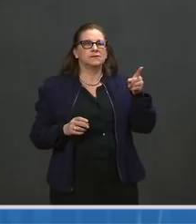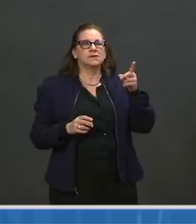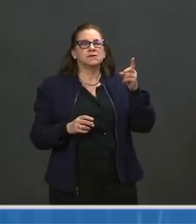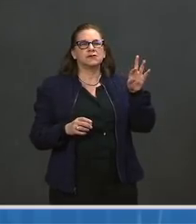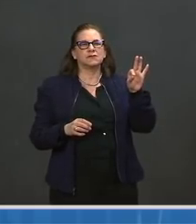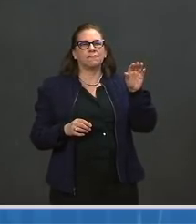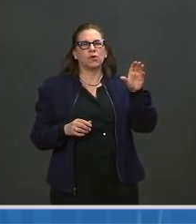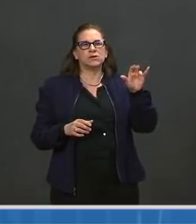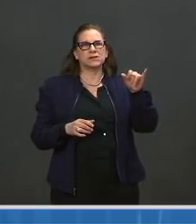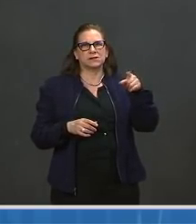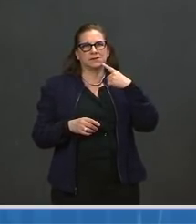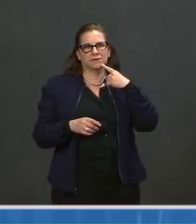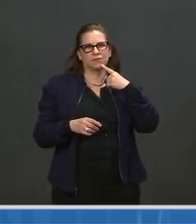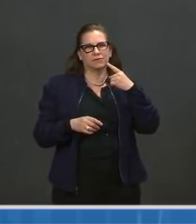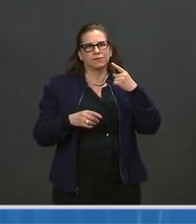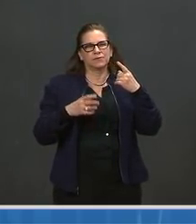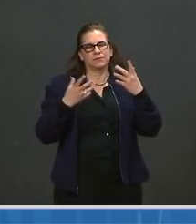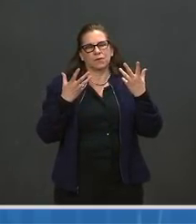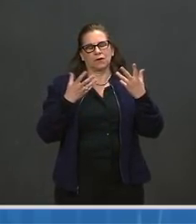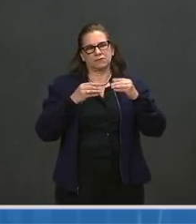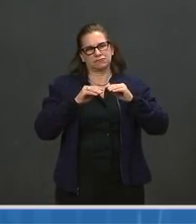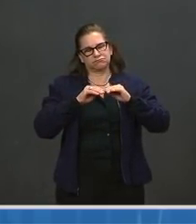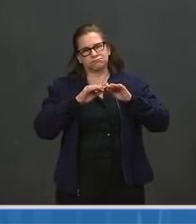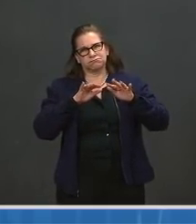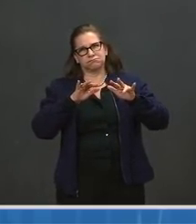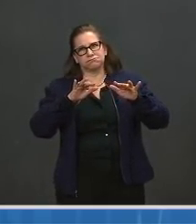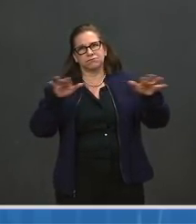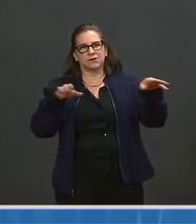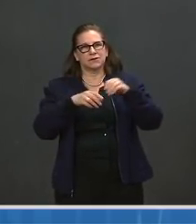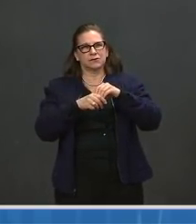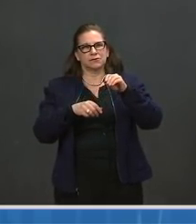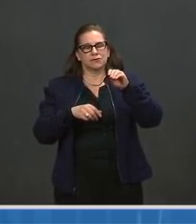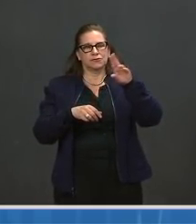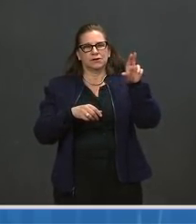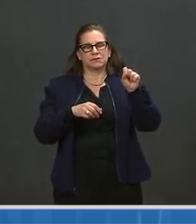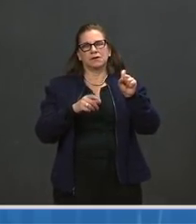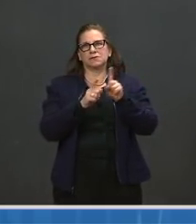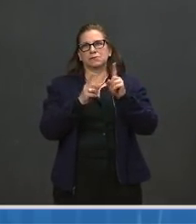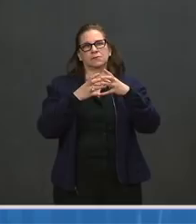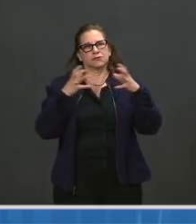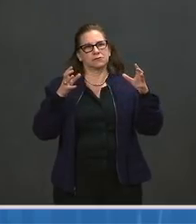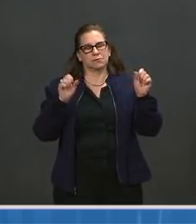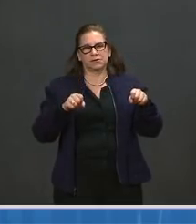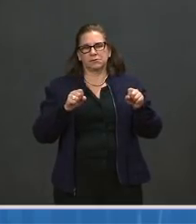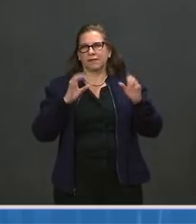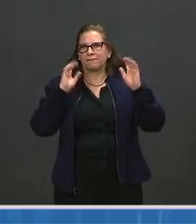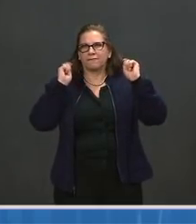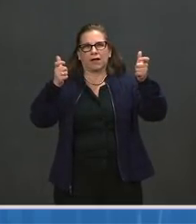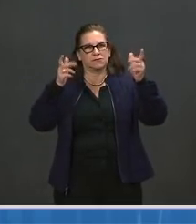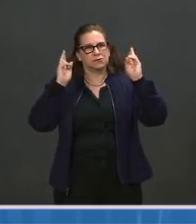So -- but obviously, the more we get confidence in our increased supply,